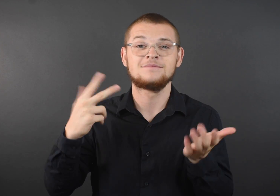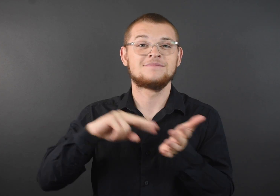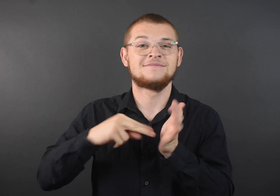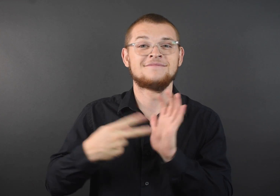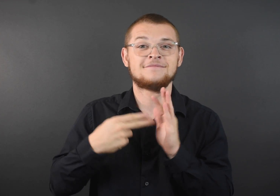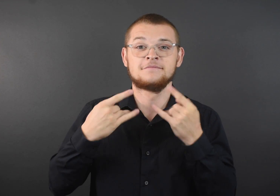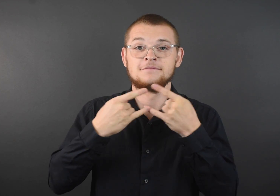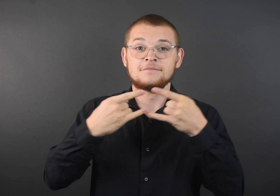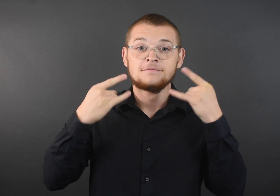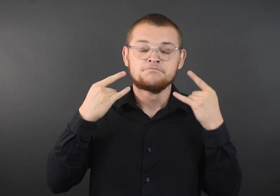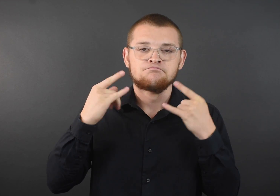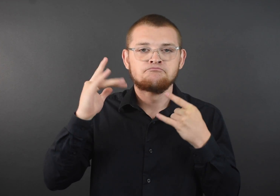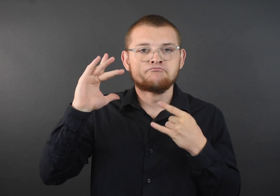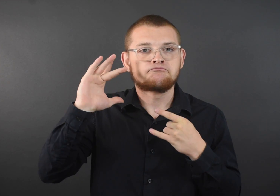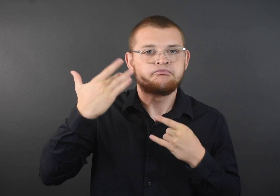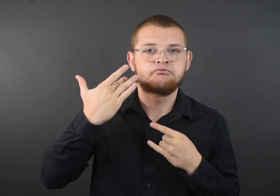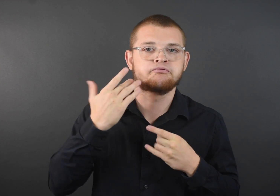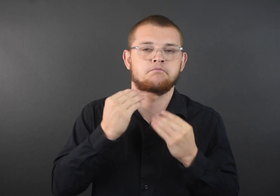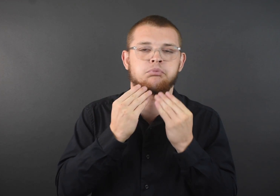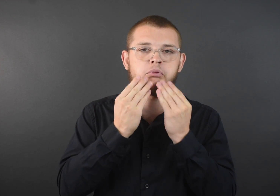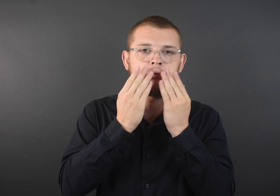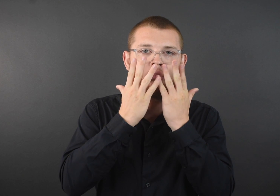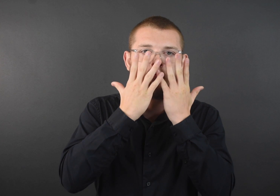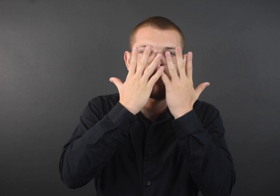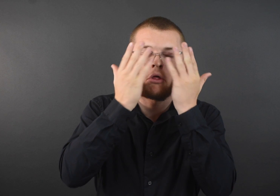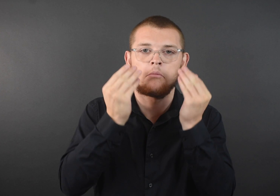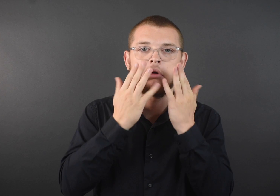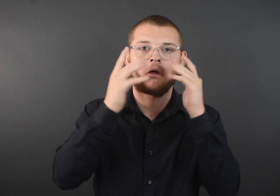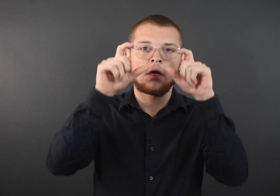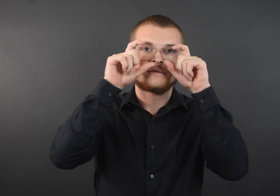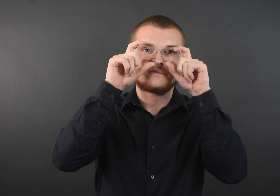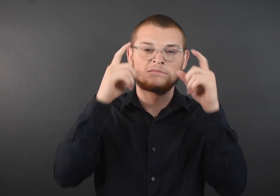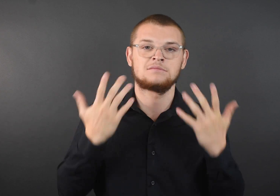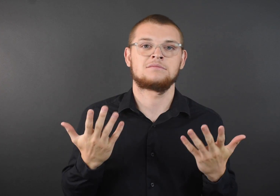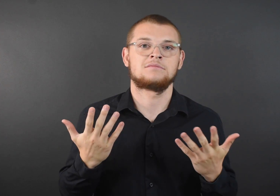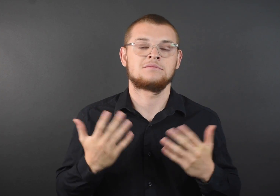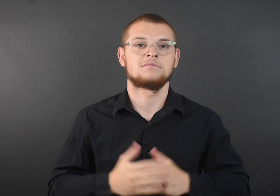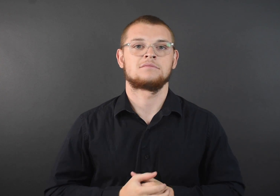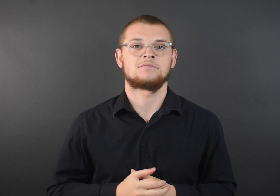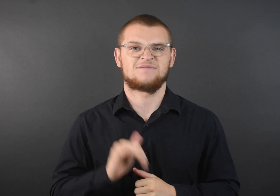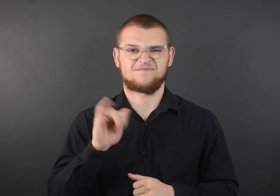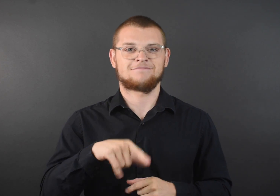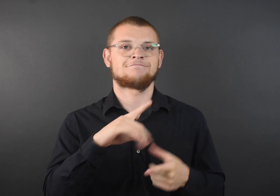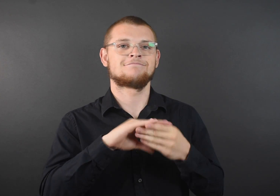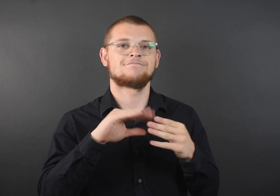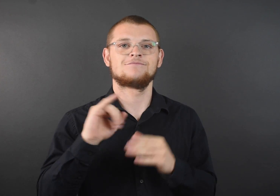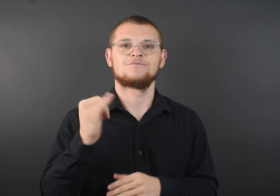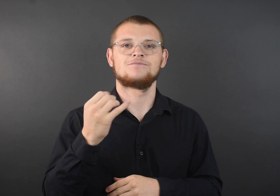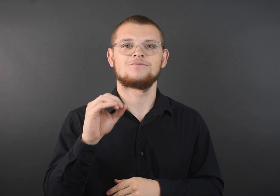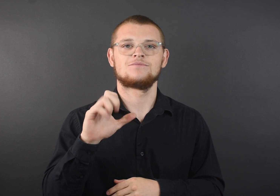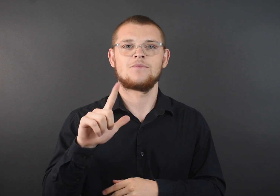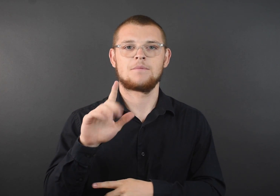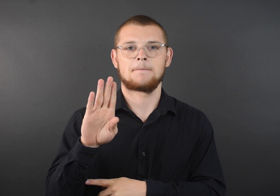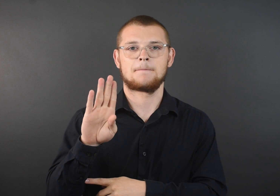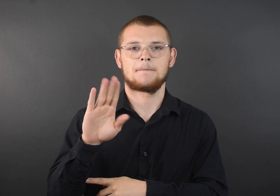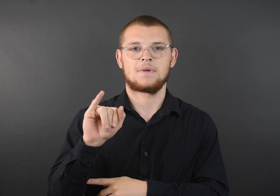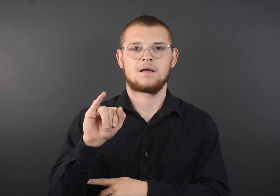"I wear glasses, so wearing a mask makes them fog up and it's harder to breathe," he said.